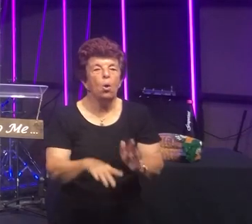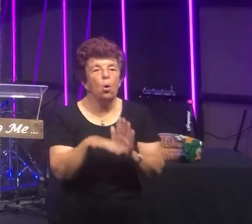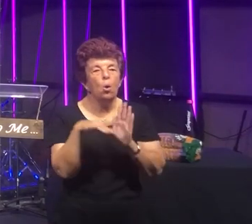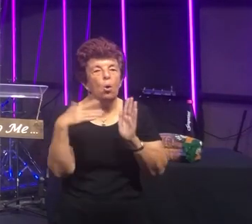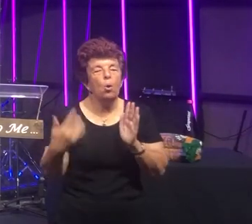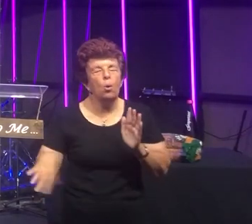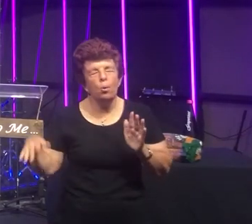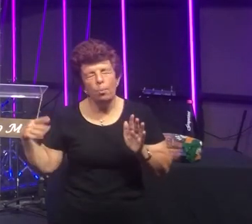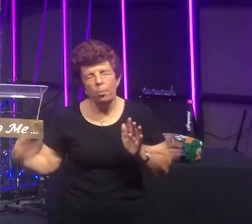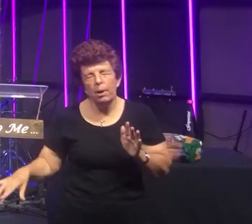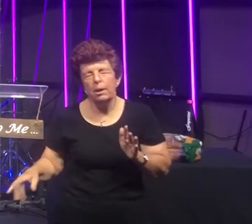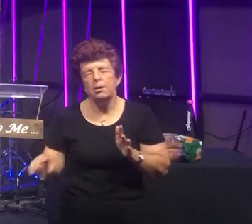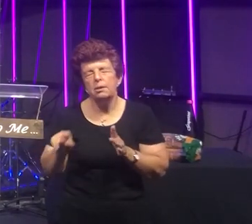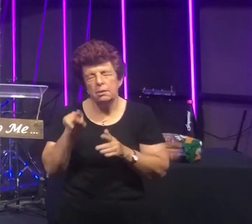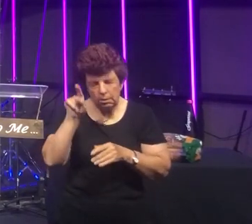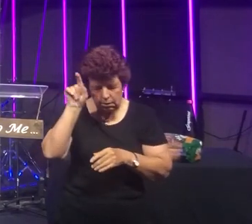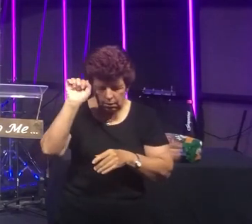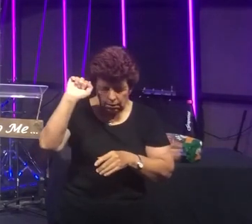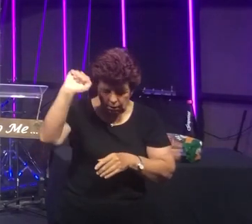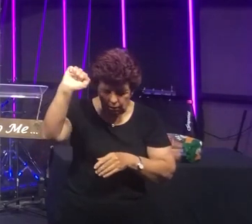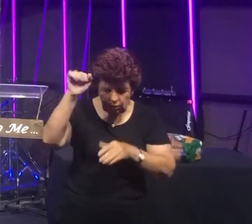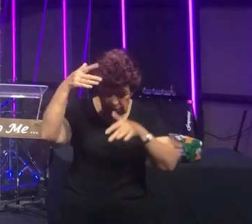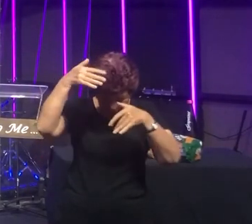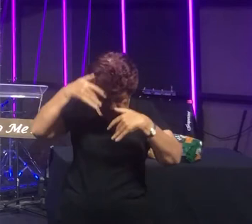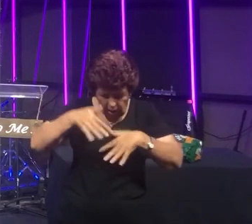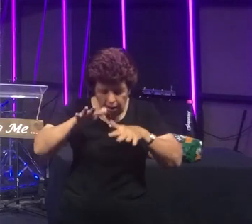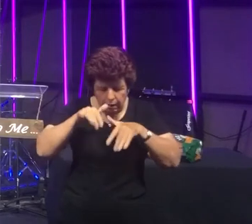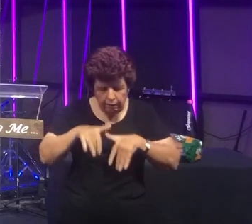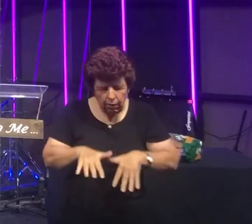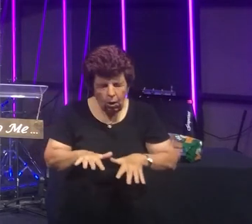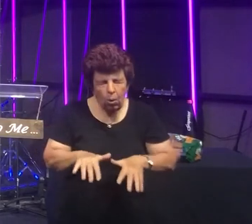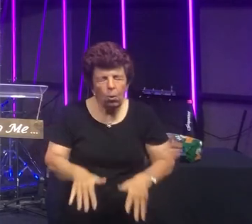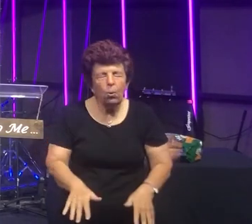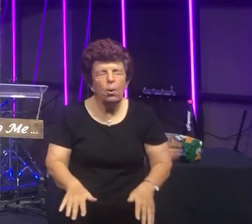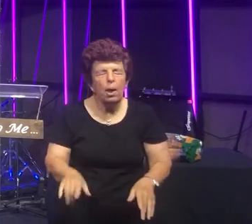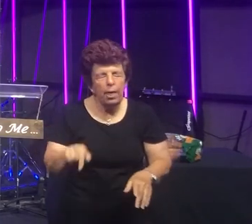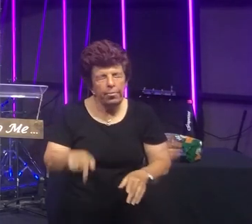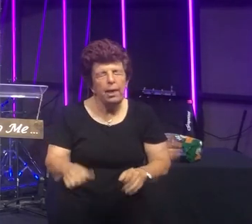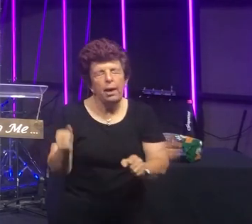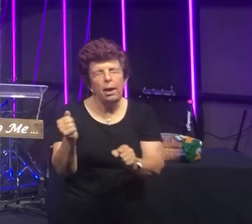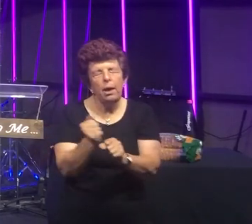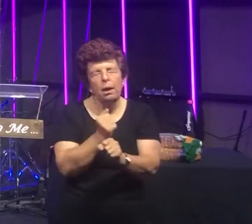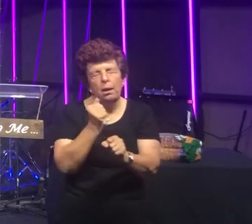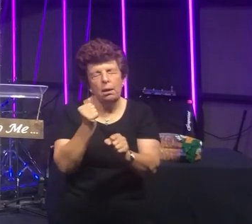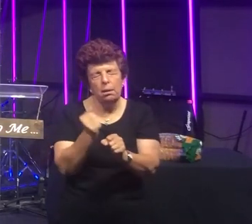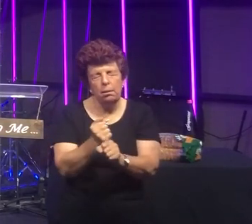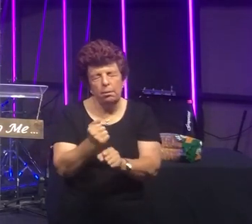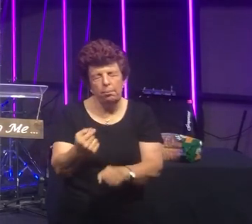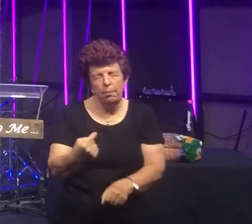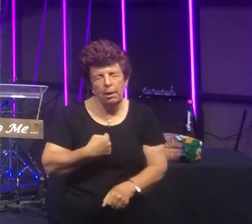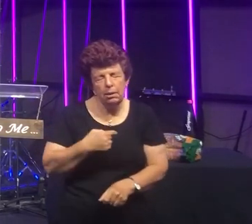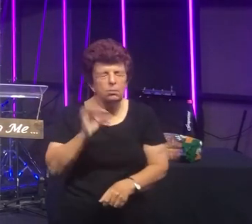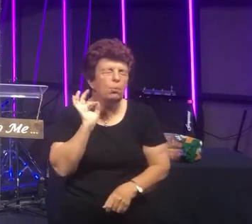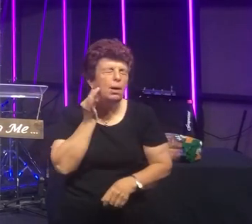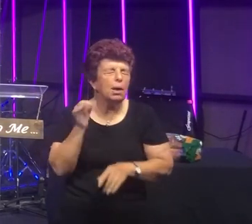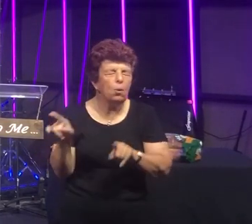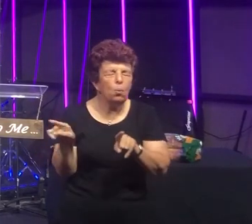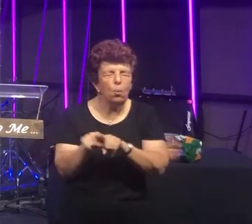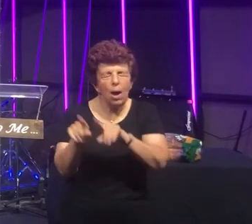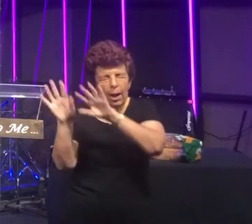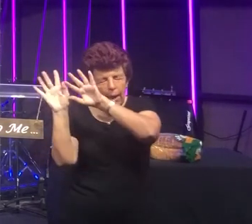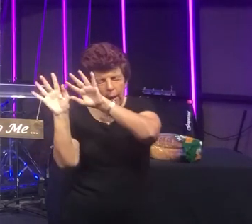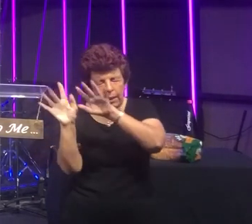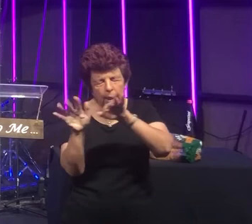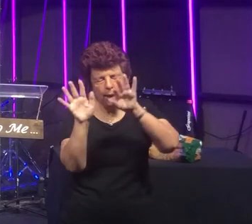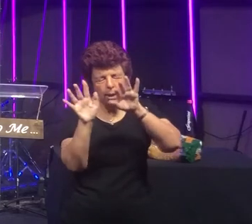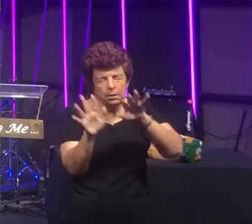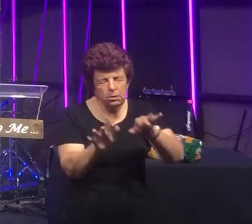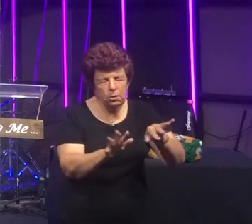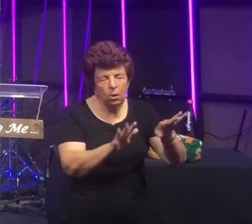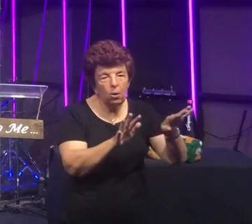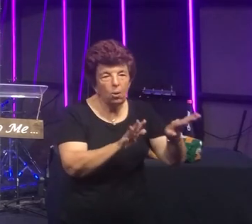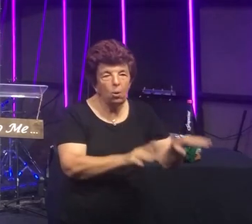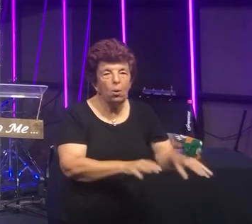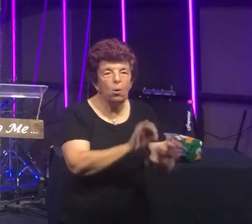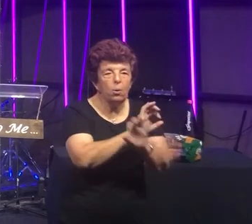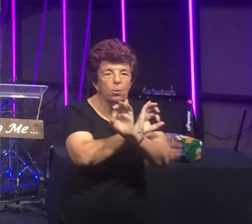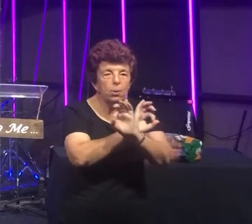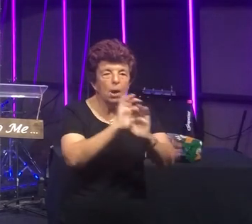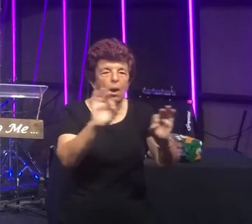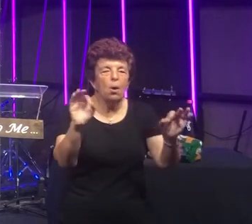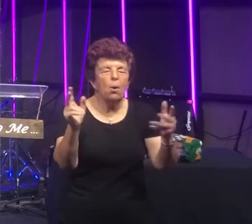O precious is the flow That makes me white as snow